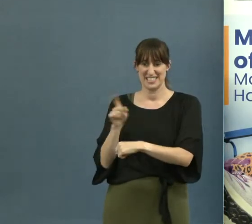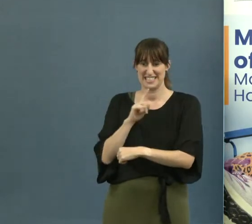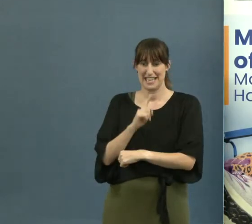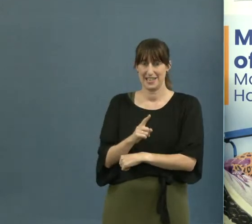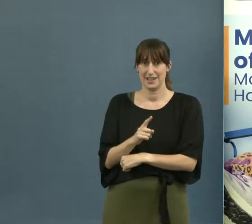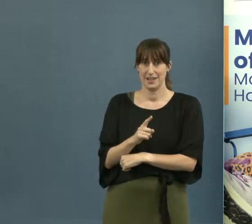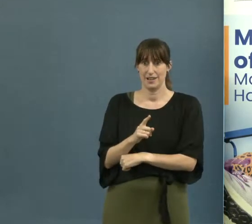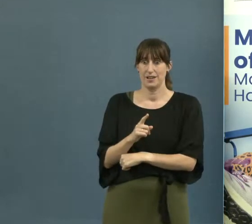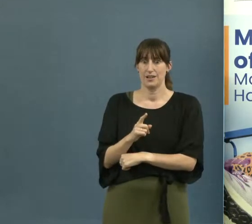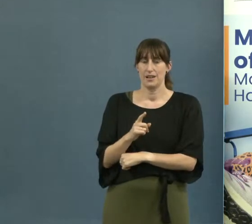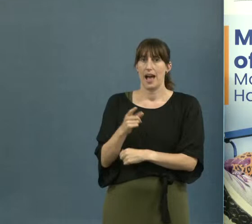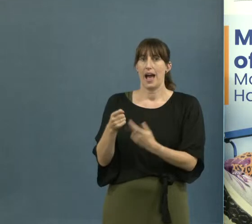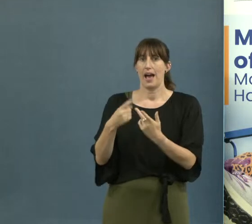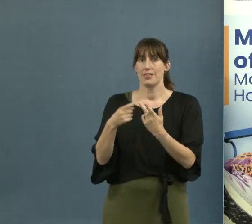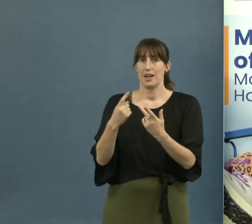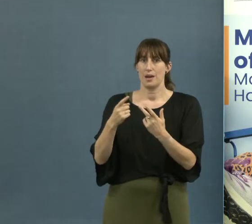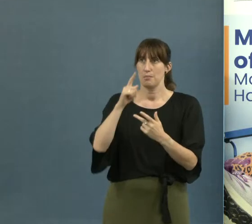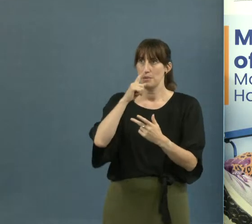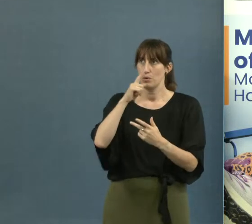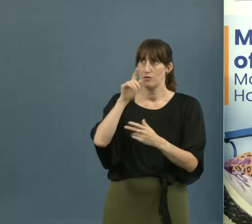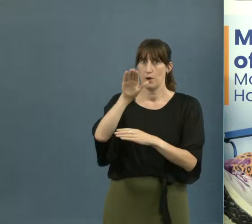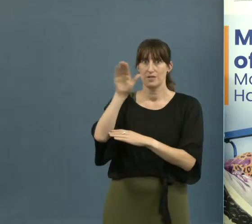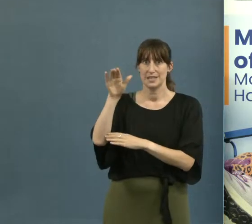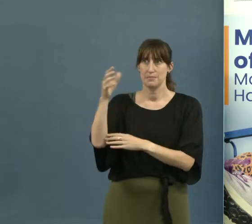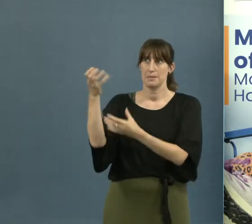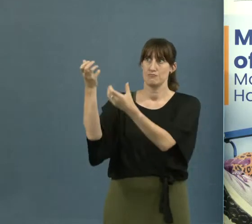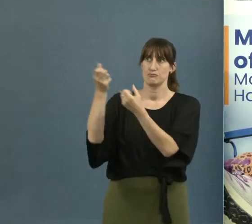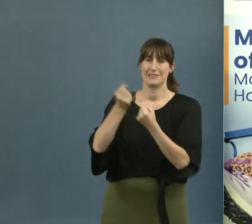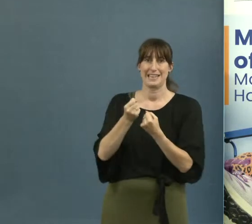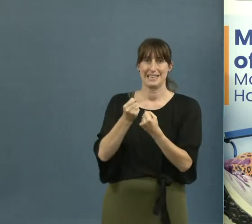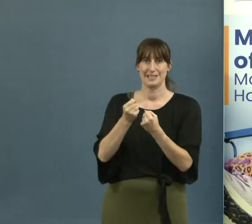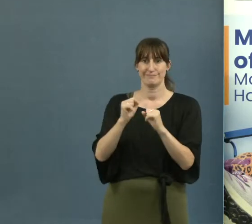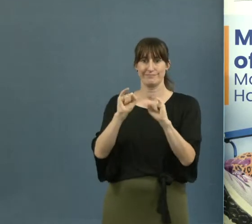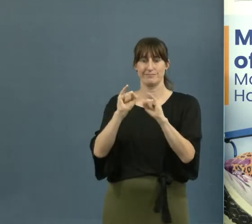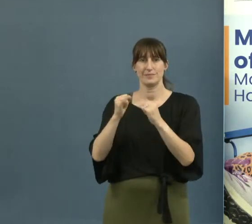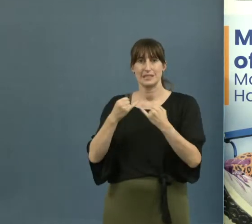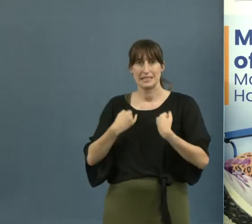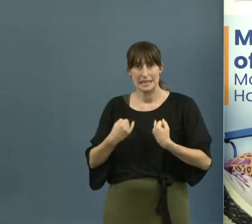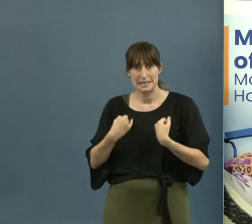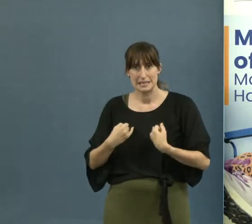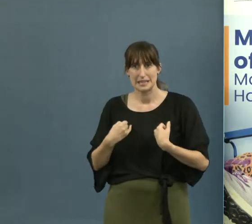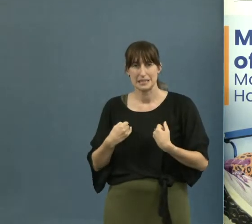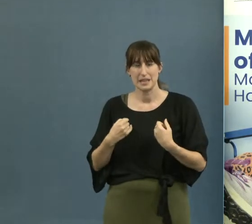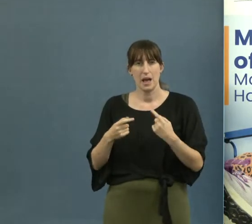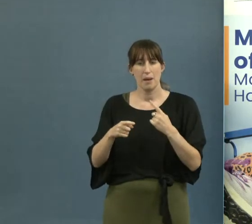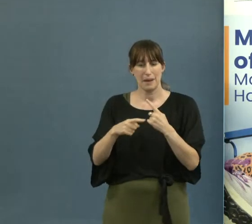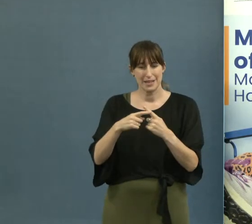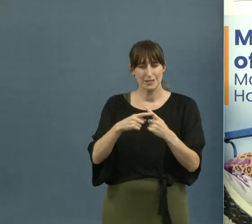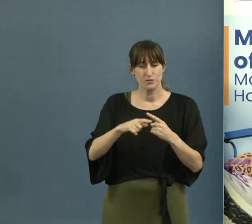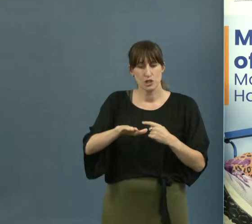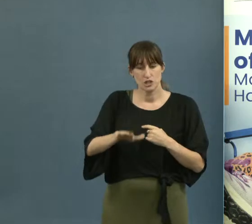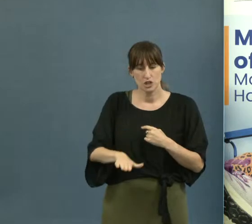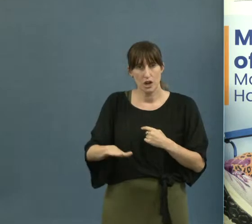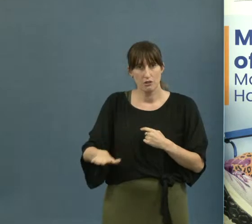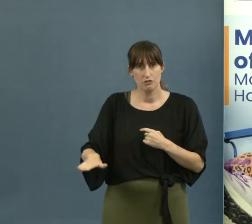Bourne, apart from the , what plans are in place across the country to lift child immunisation rates